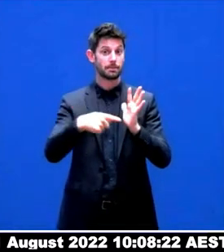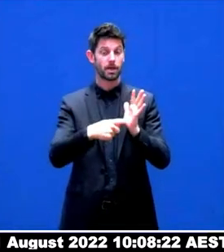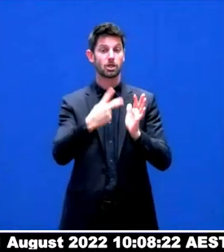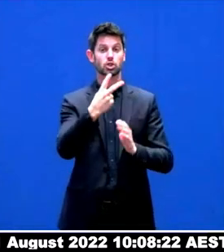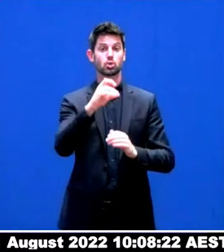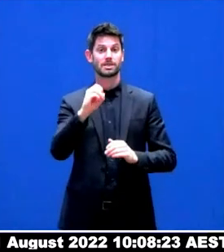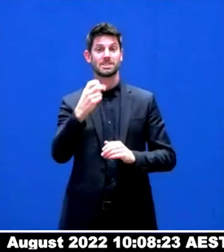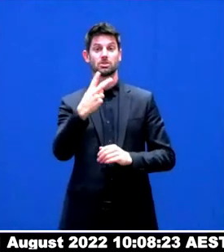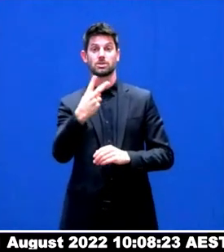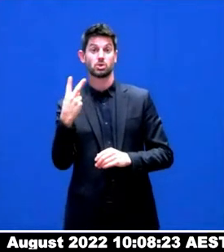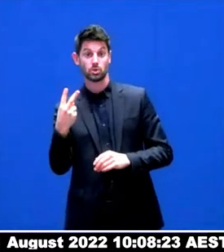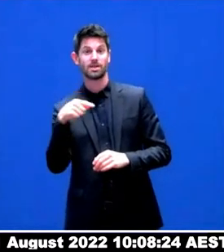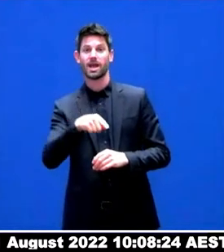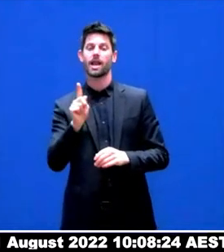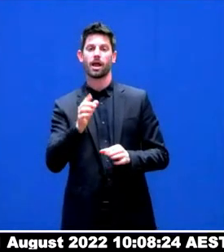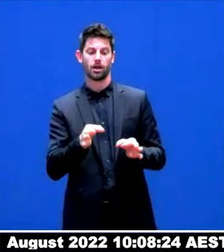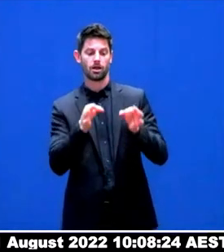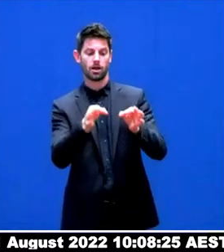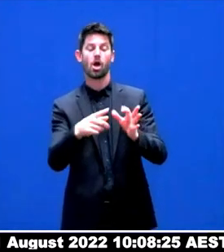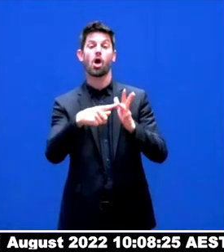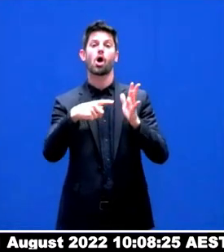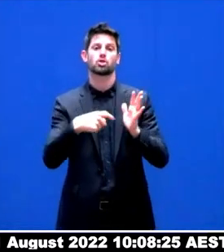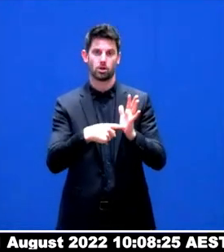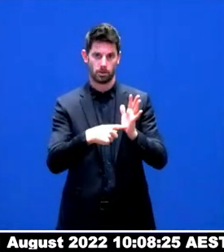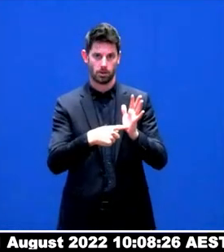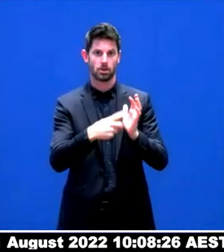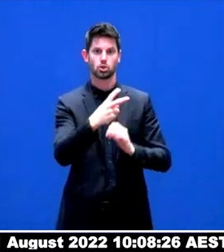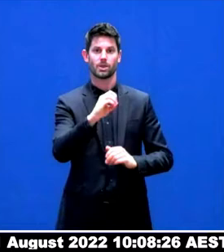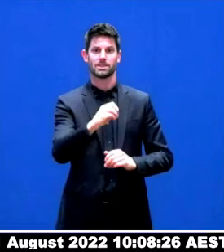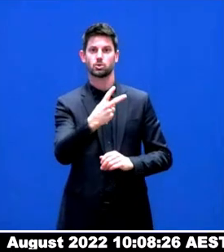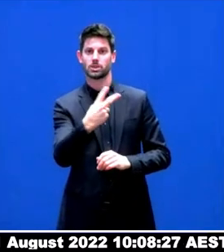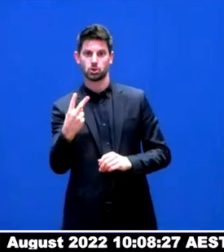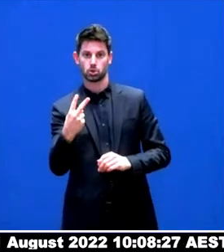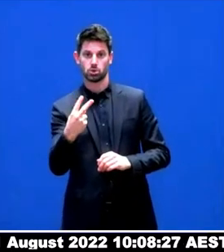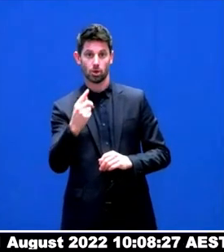That's now October 2022 and that's to be rolled out over 12 months, not 18 months.